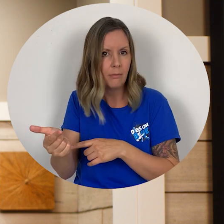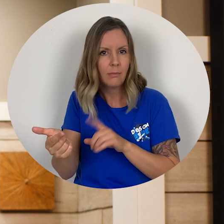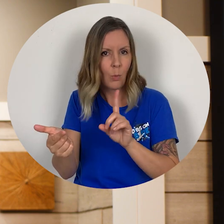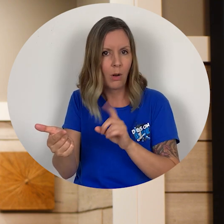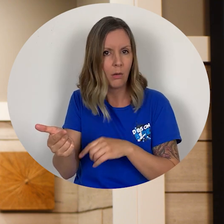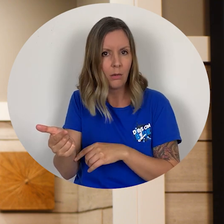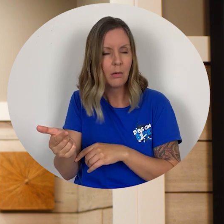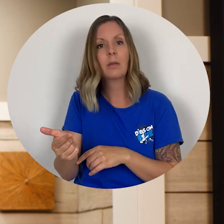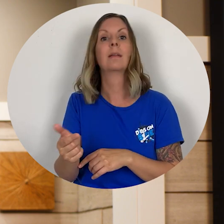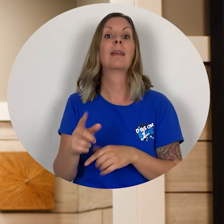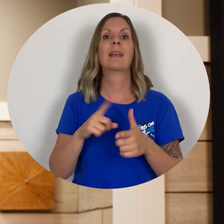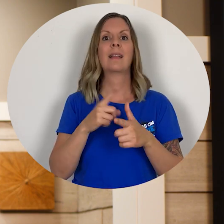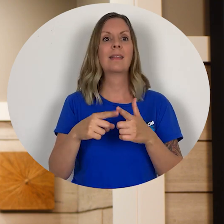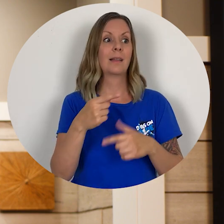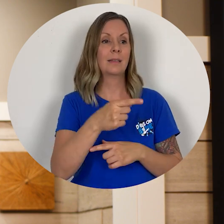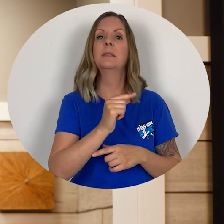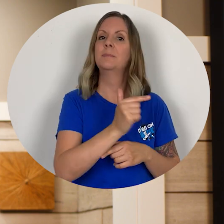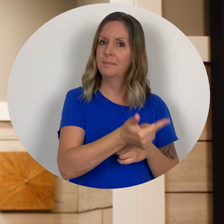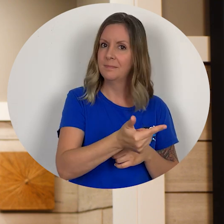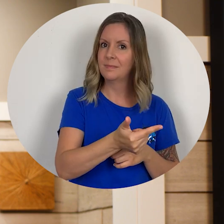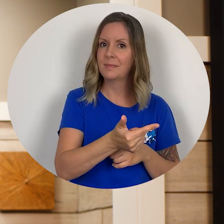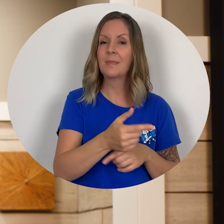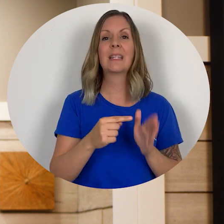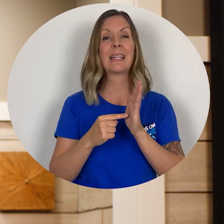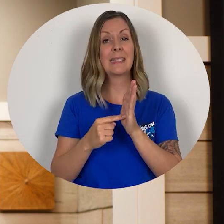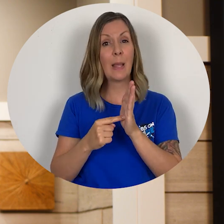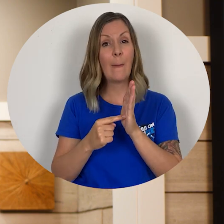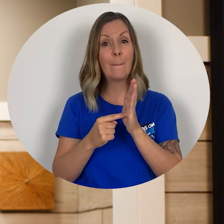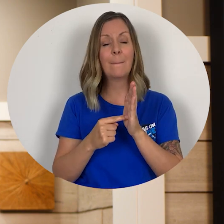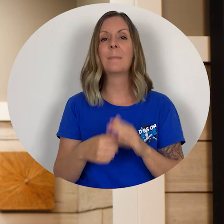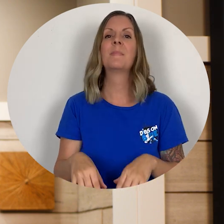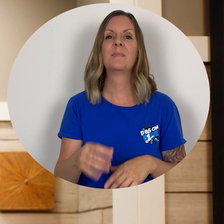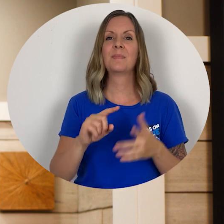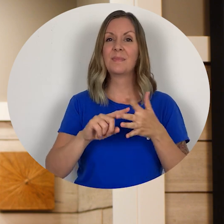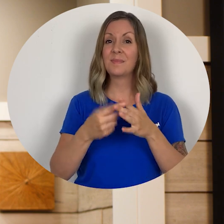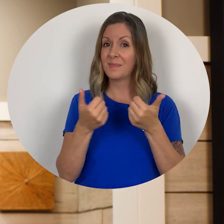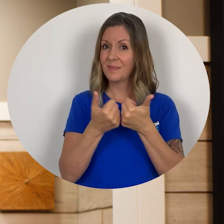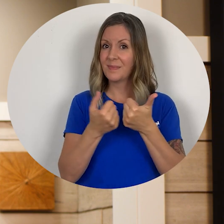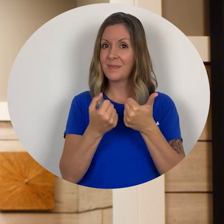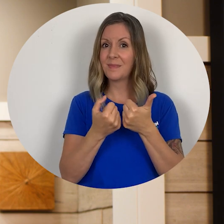the Hero player gets to take 2 turns in a row instead of just 1 and then the Thanos